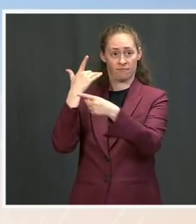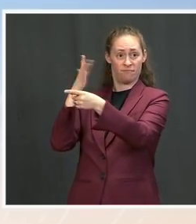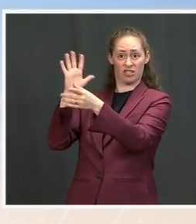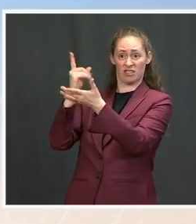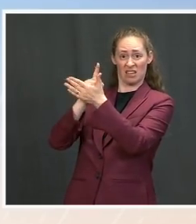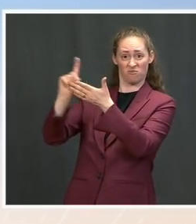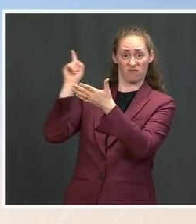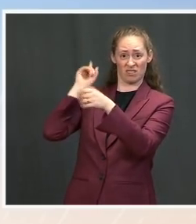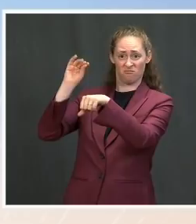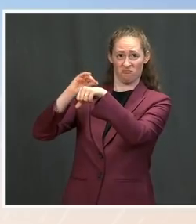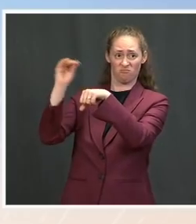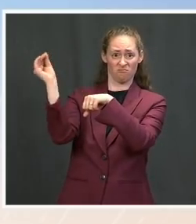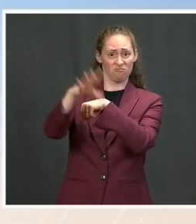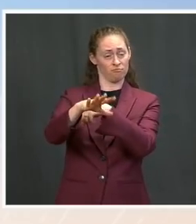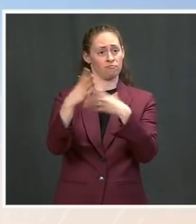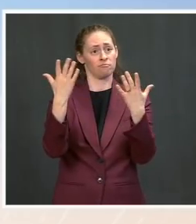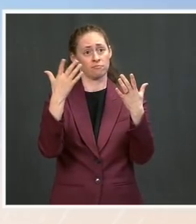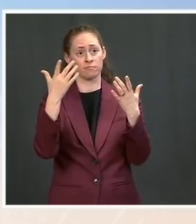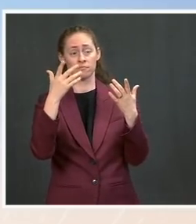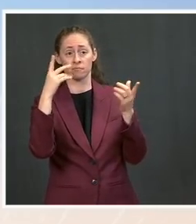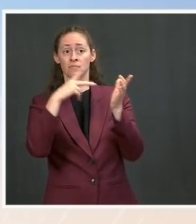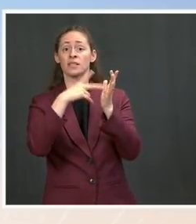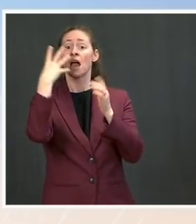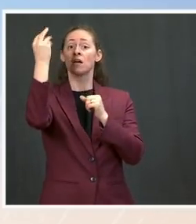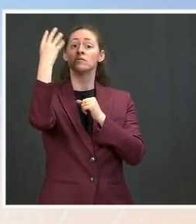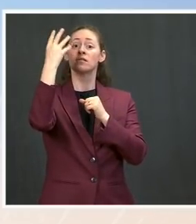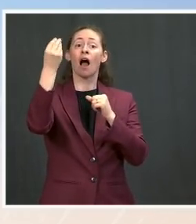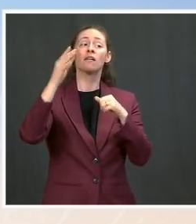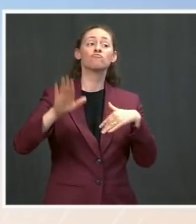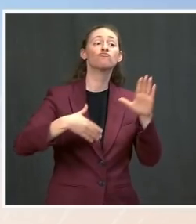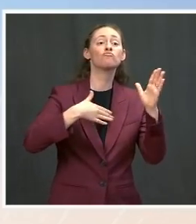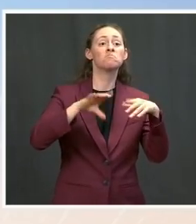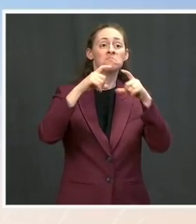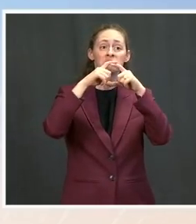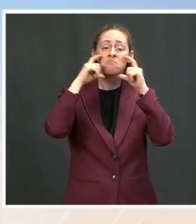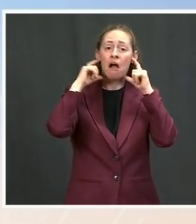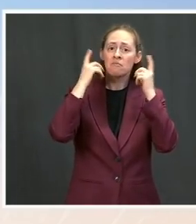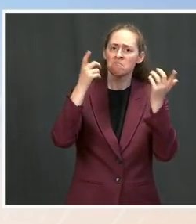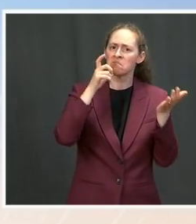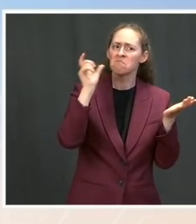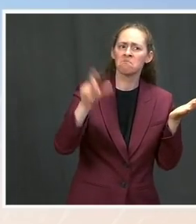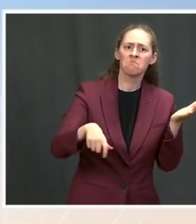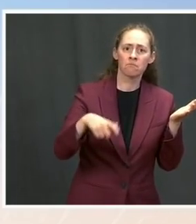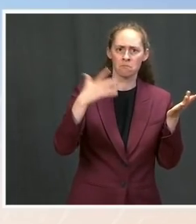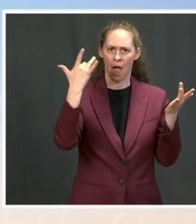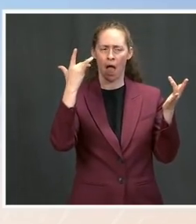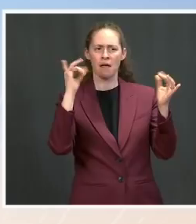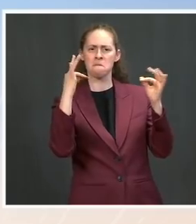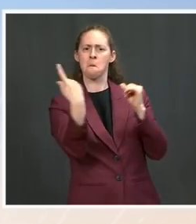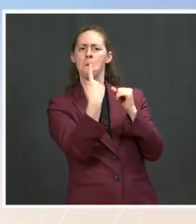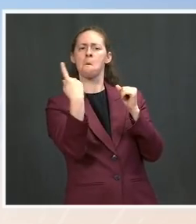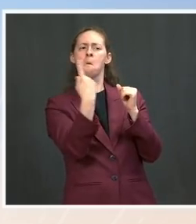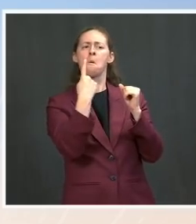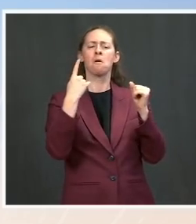you don't have to wear a mask outside, as long as you're not in a crowd. It also said if you're vaccinated, you can go a lot of places if you're wearing a mask,